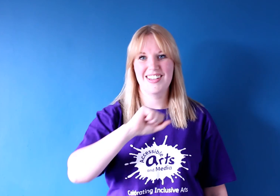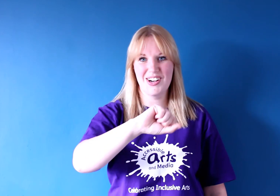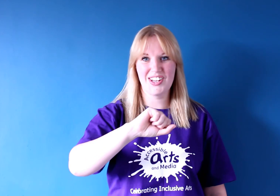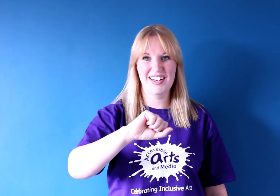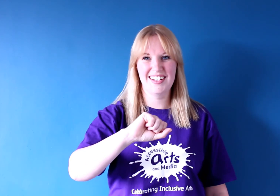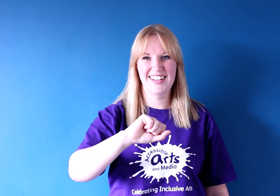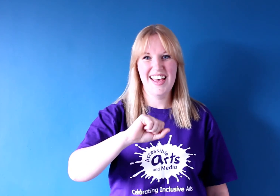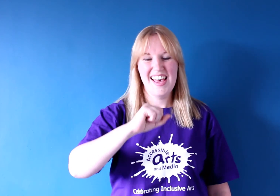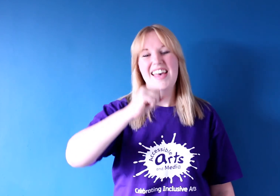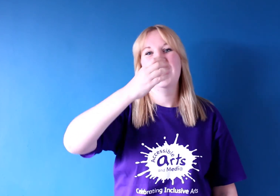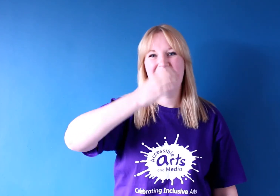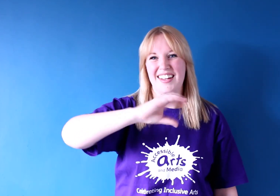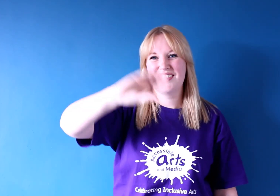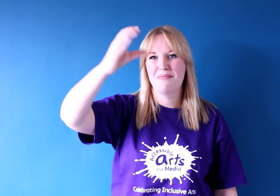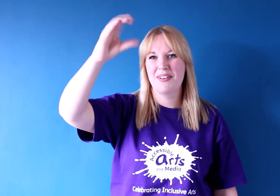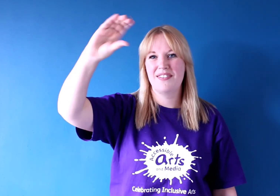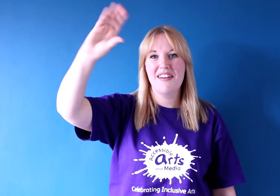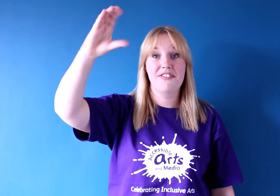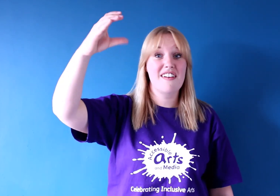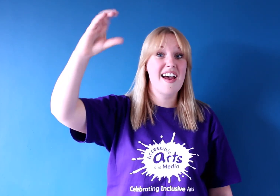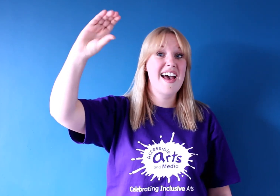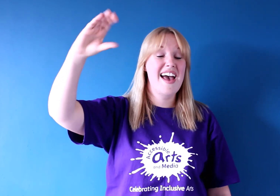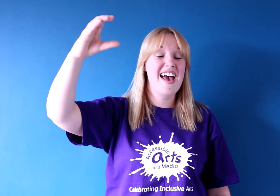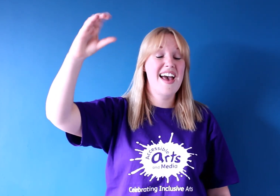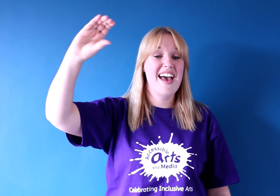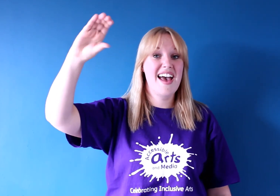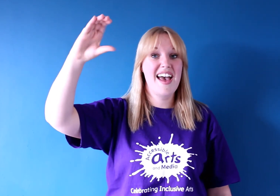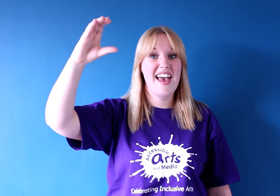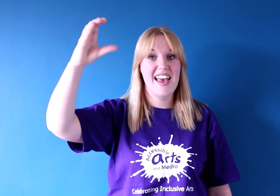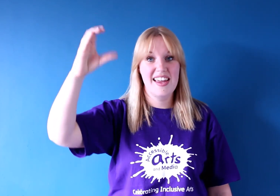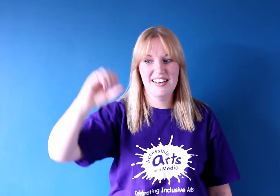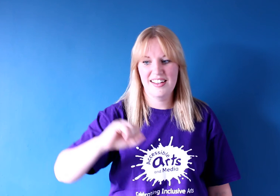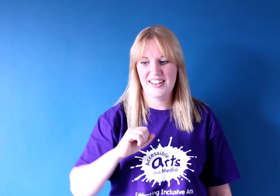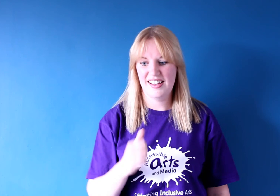Your turn. in a trumpet refrain.